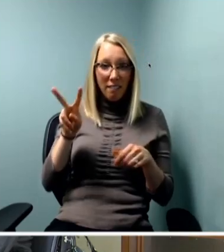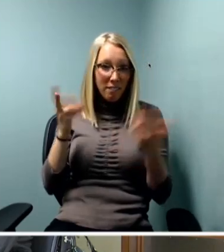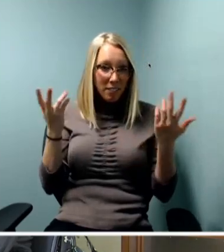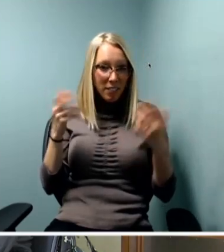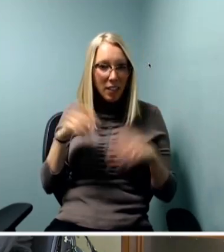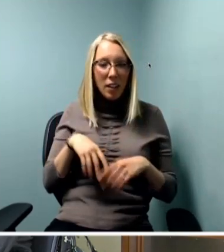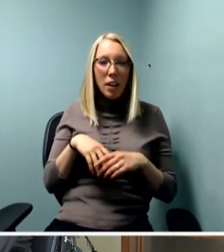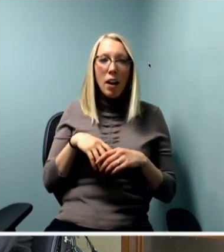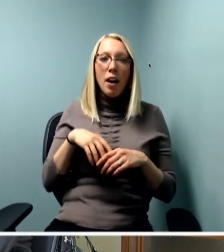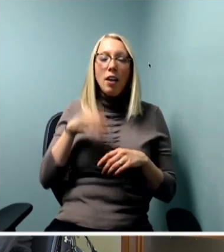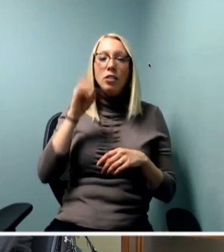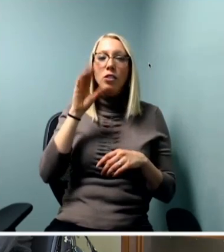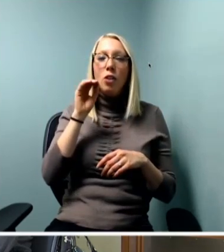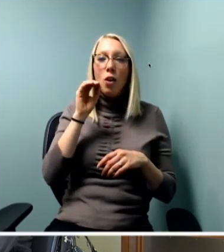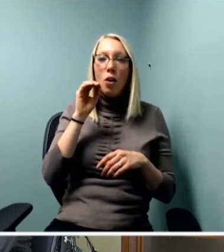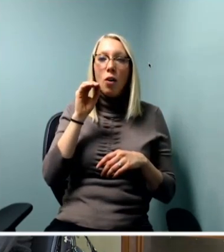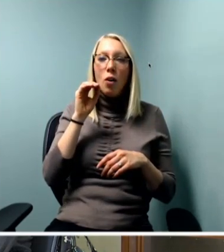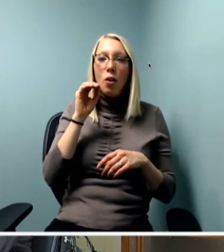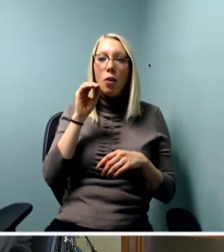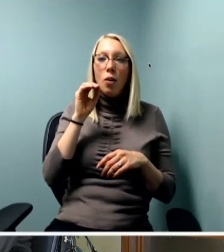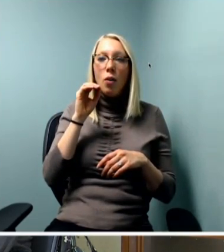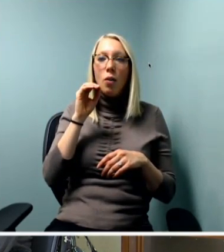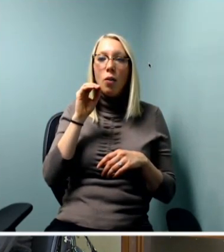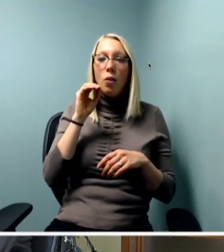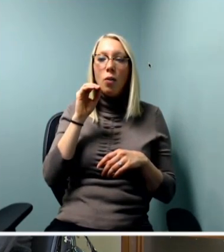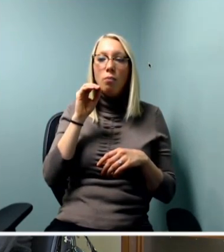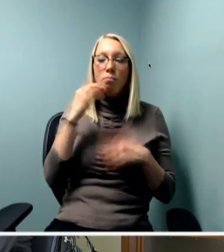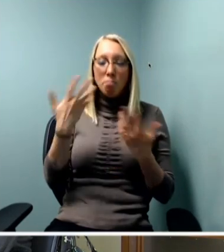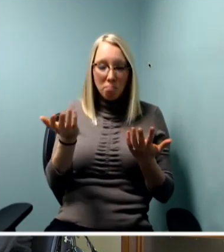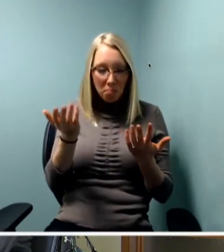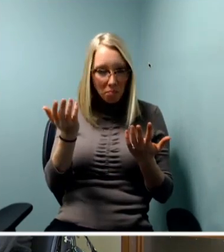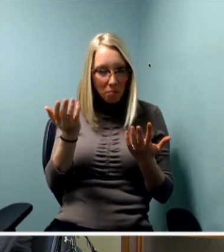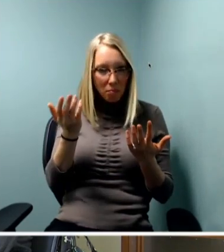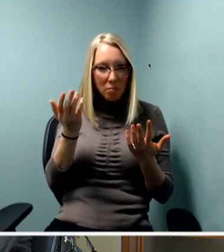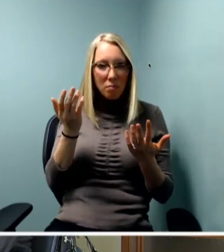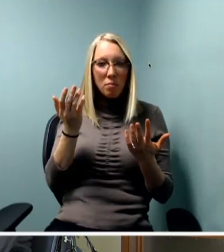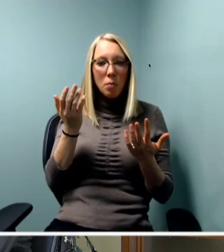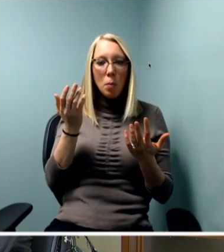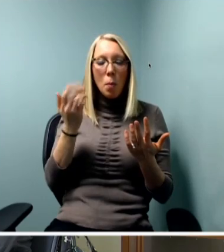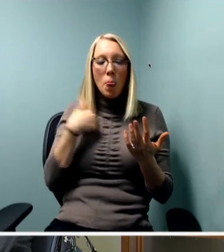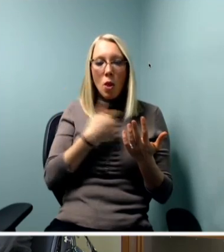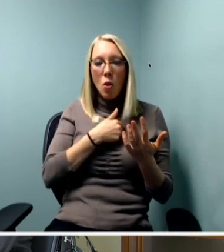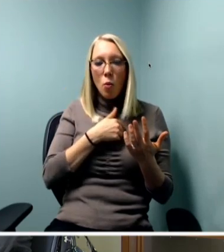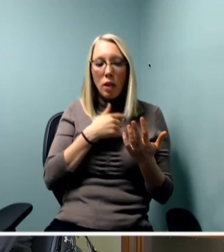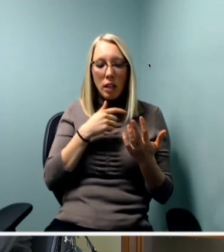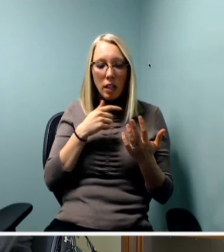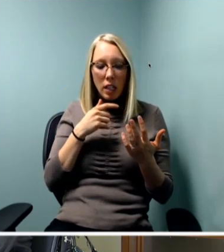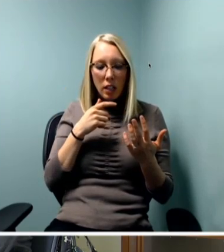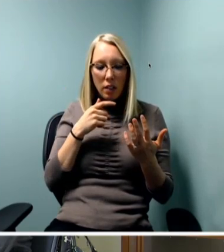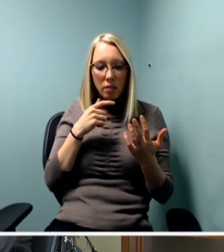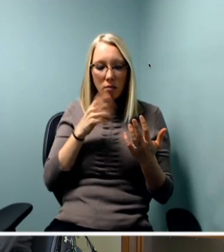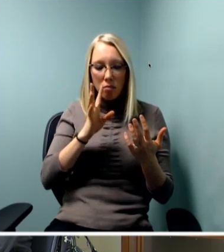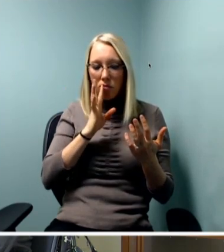So, we've touched on a lot of what the last two questions were,